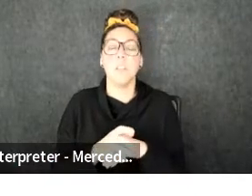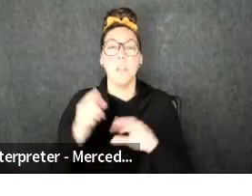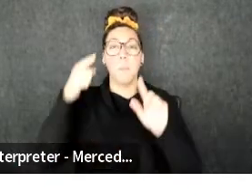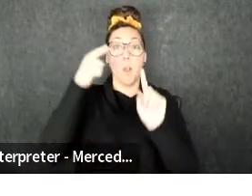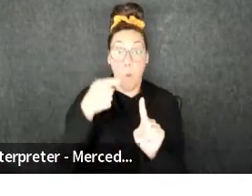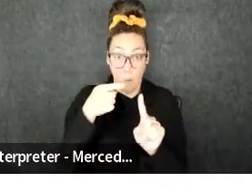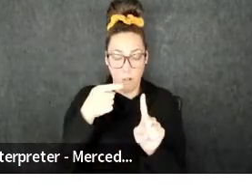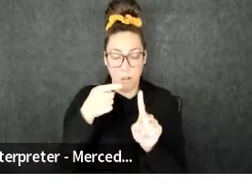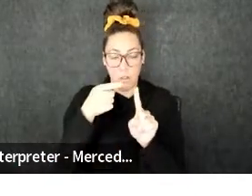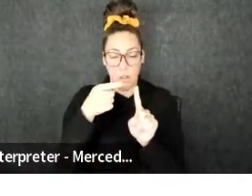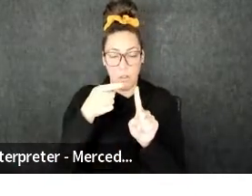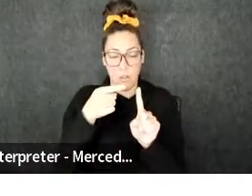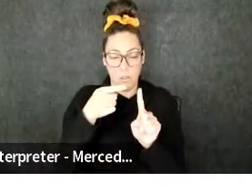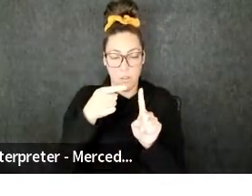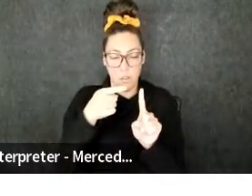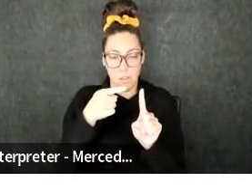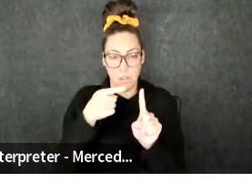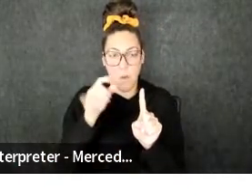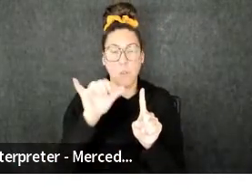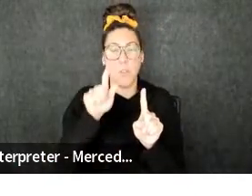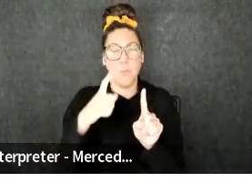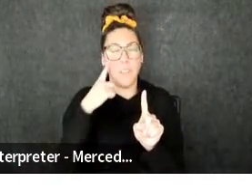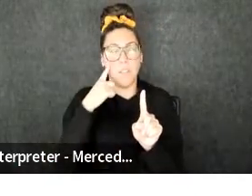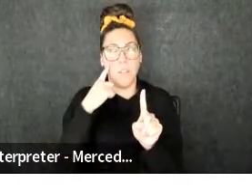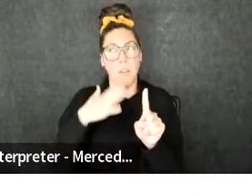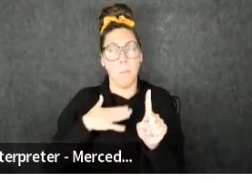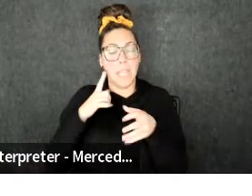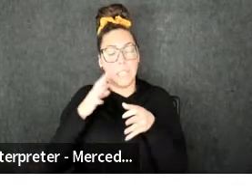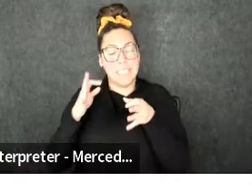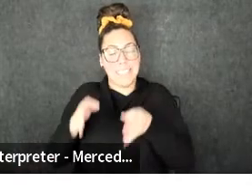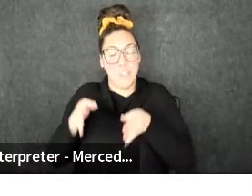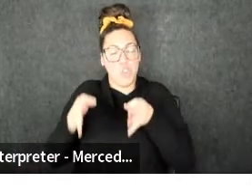So try to become more aware of decisions that you're making in relation to your goals.